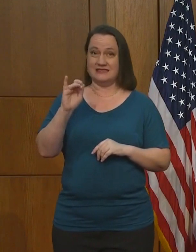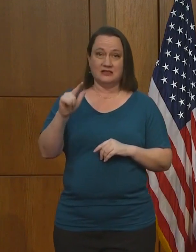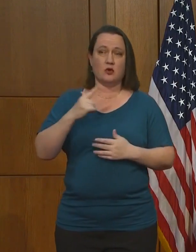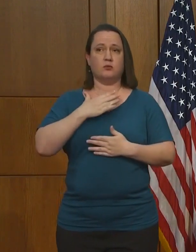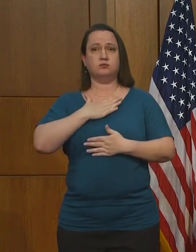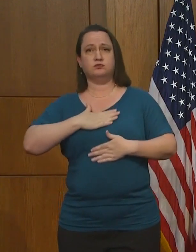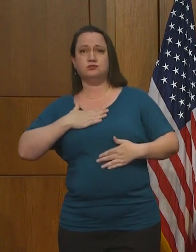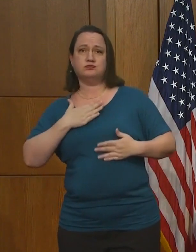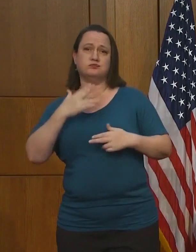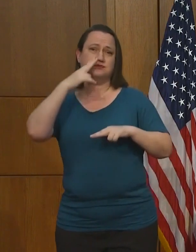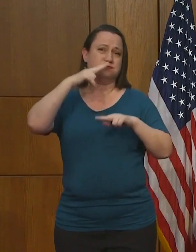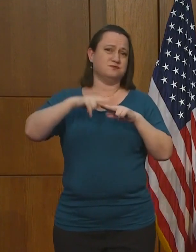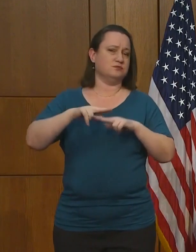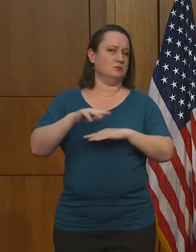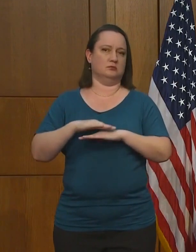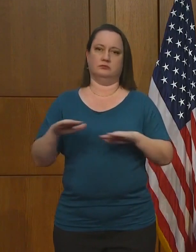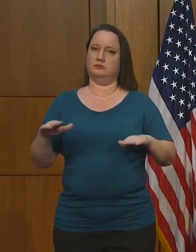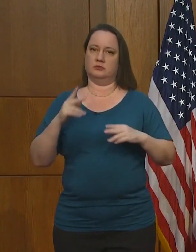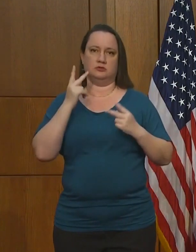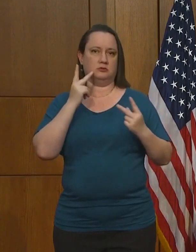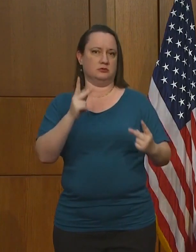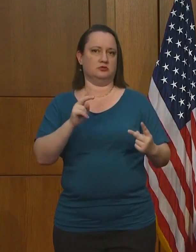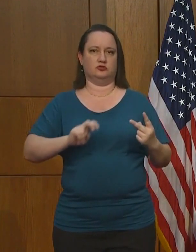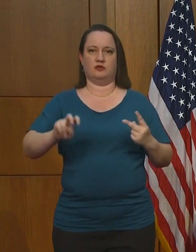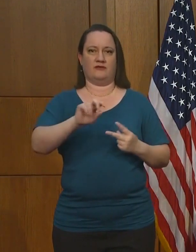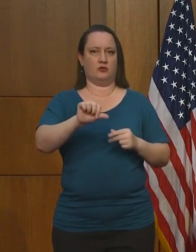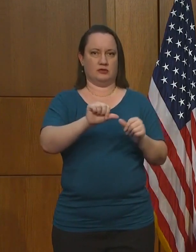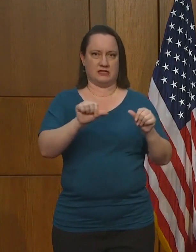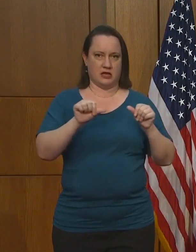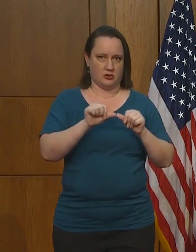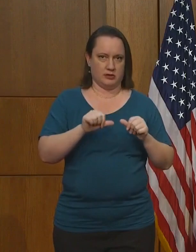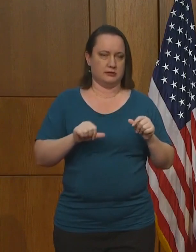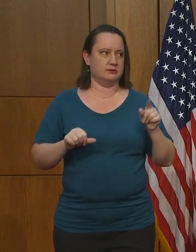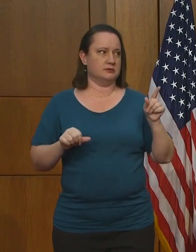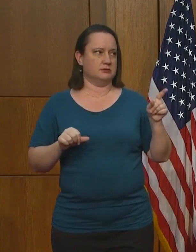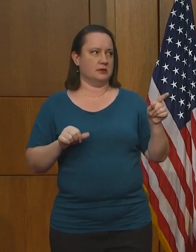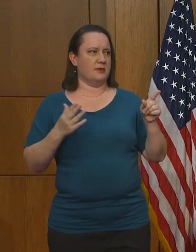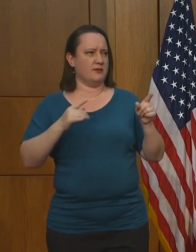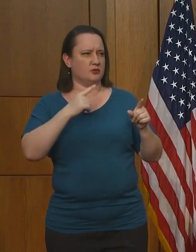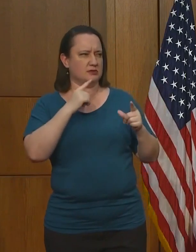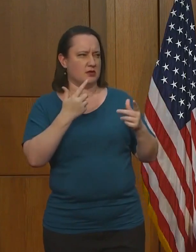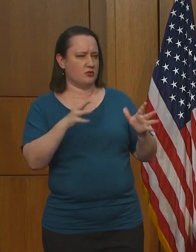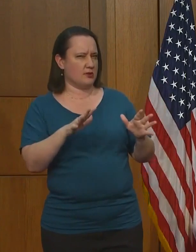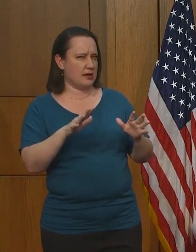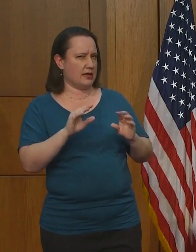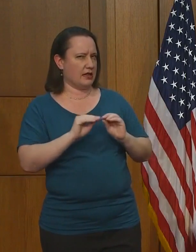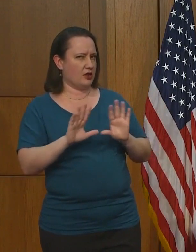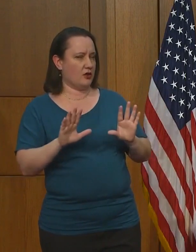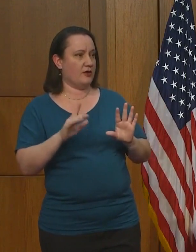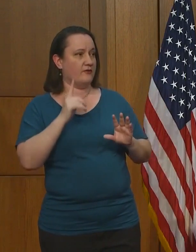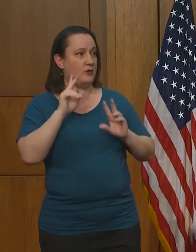THEY NEED TO BE OUT OF WE DON'T EXPECT PEOPLE TO BE TRAVELING